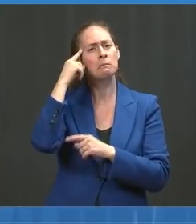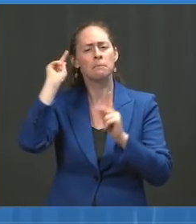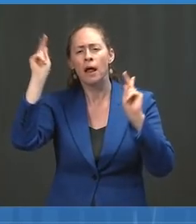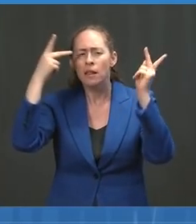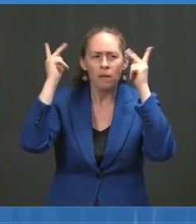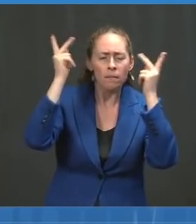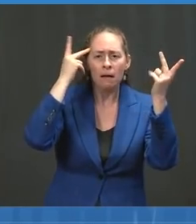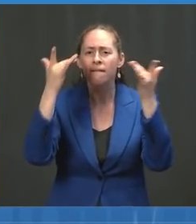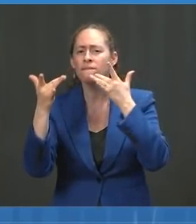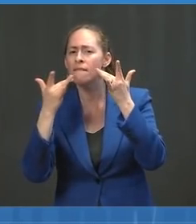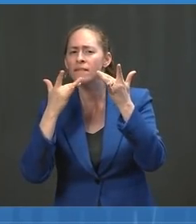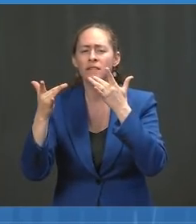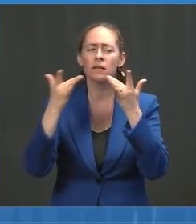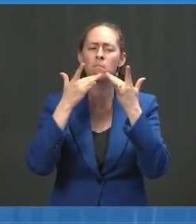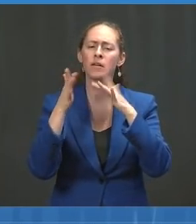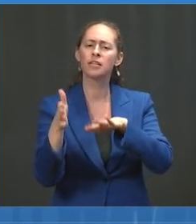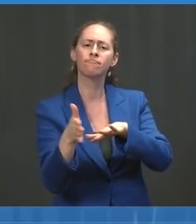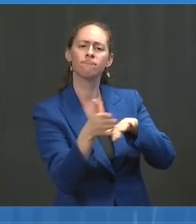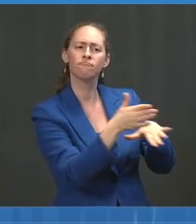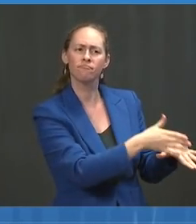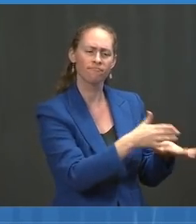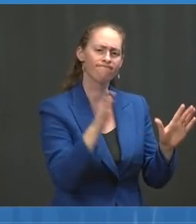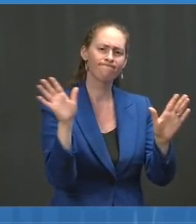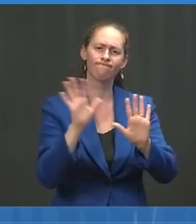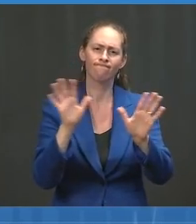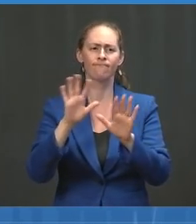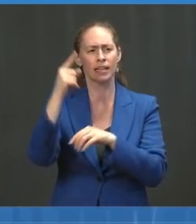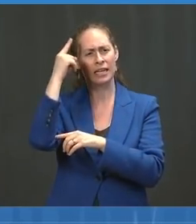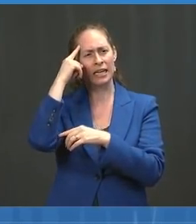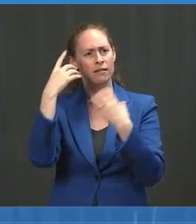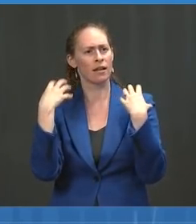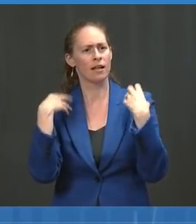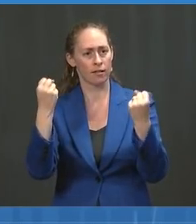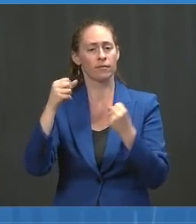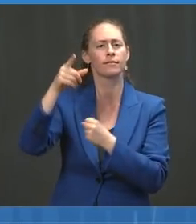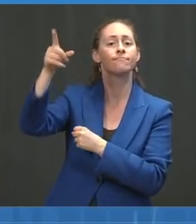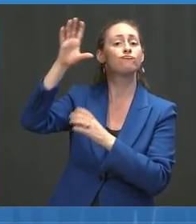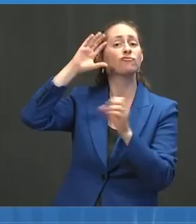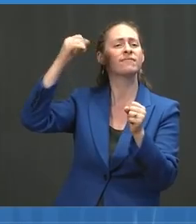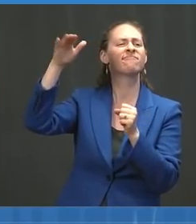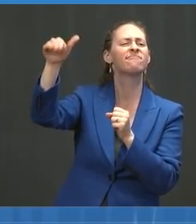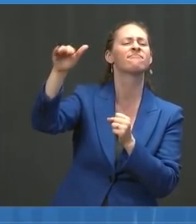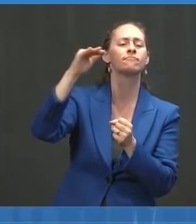The President has directed Secretary Cardona to look at everything that can possibly be done